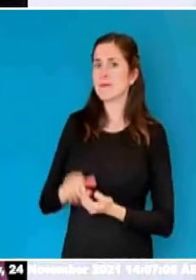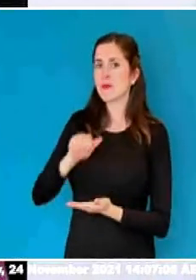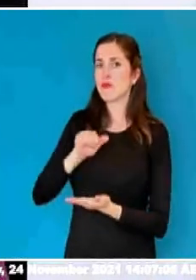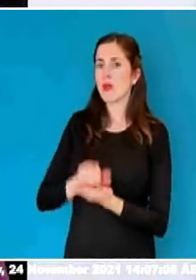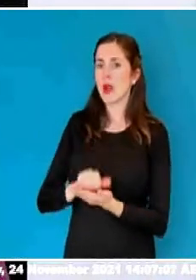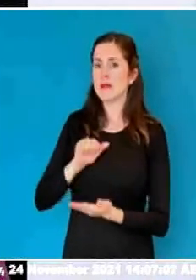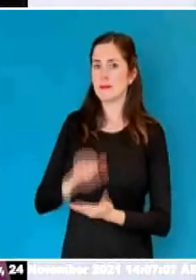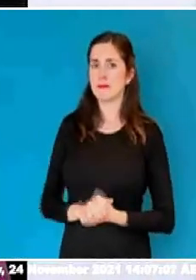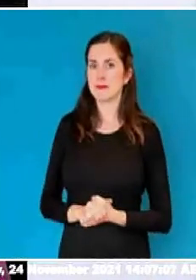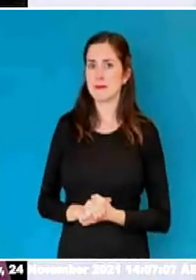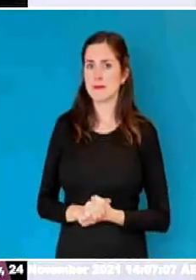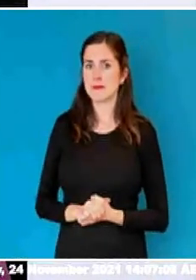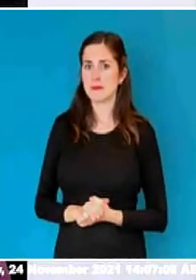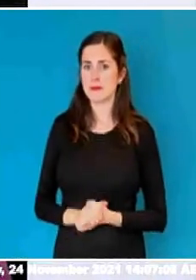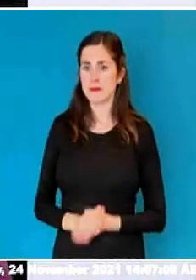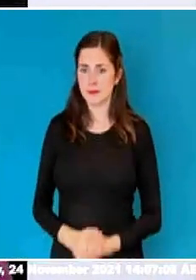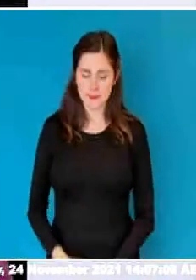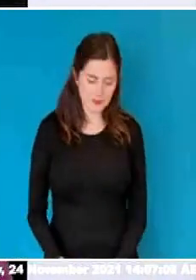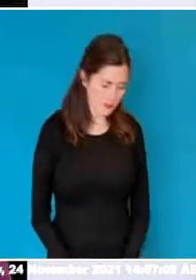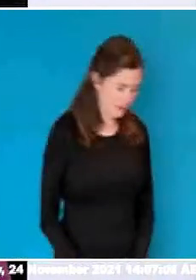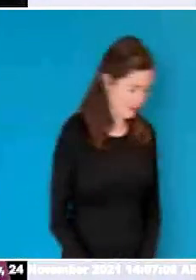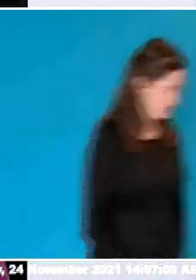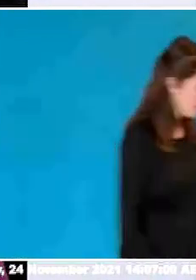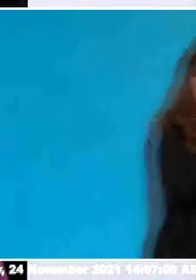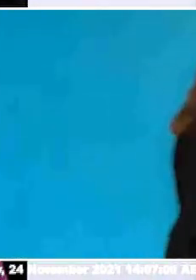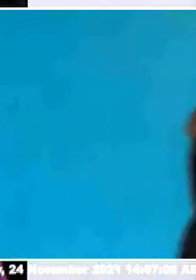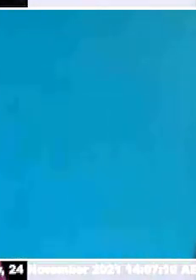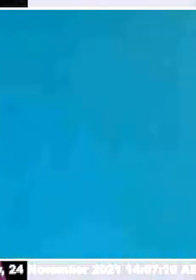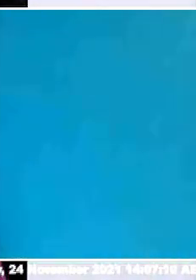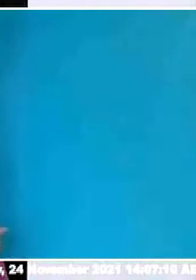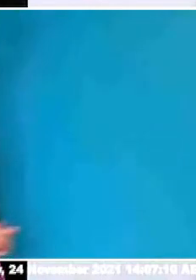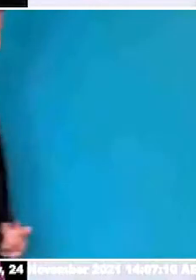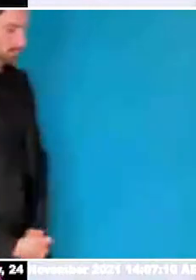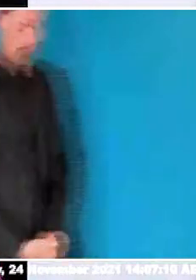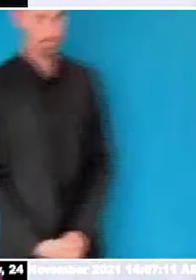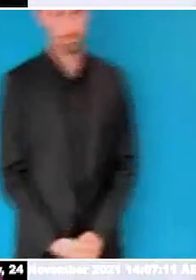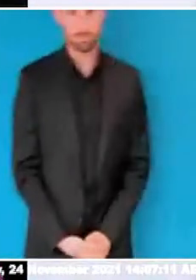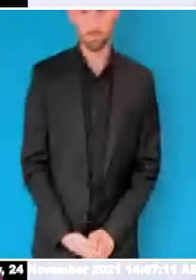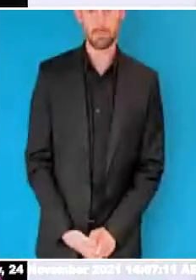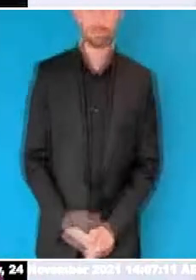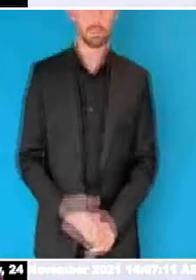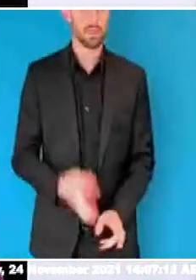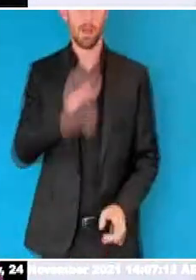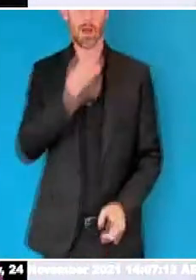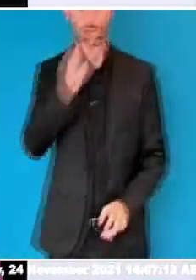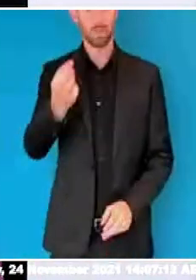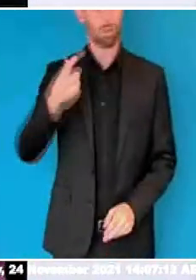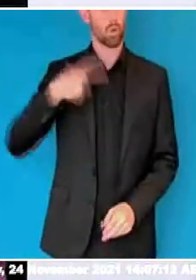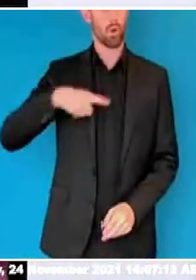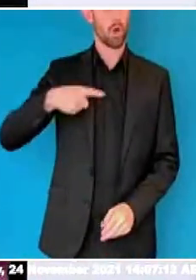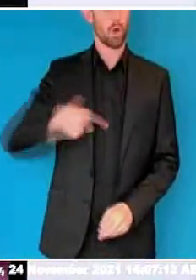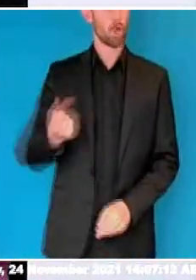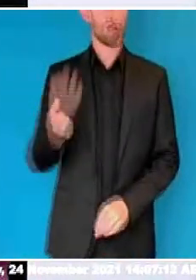Is there any reason why there is no representation from people with disability